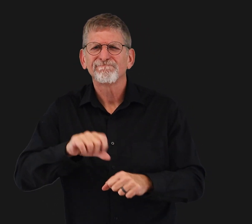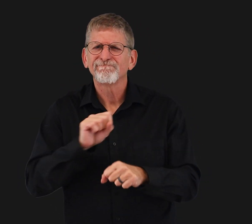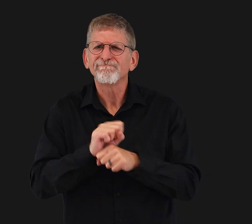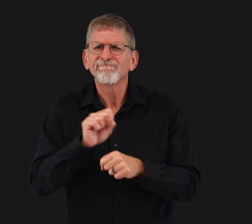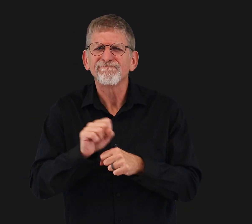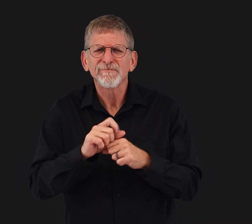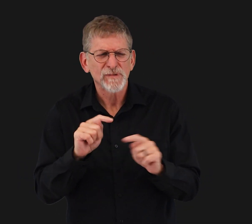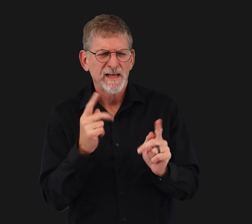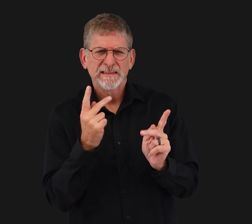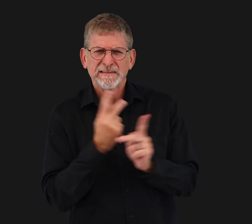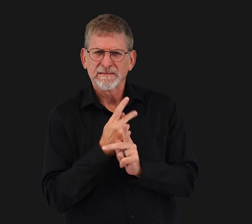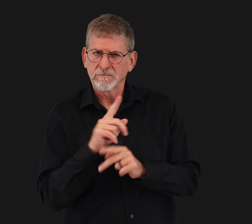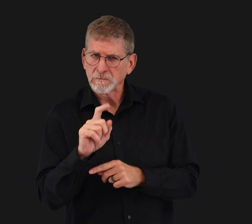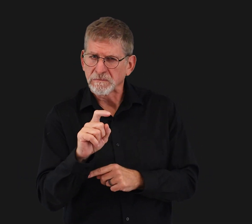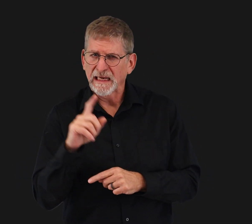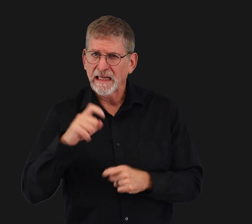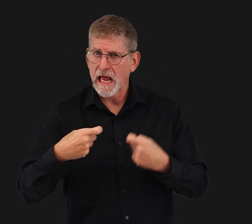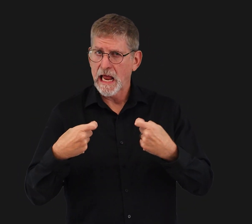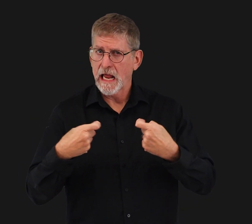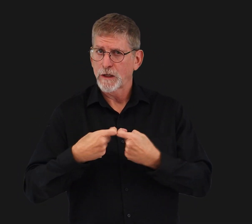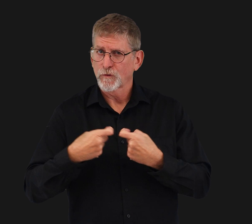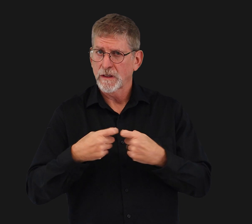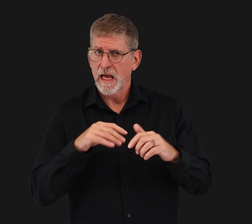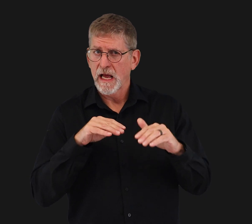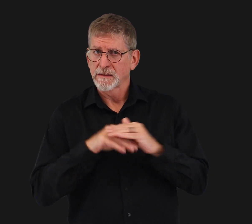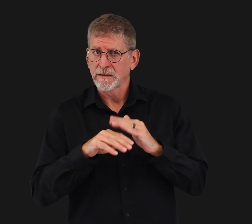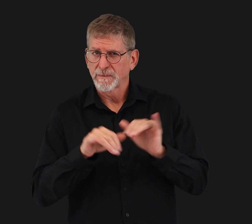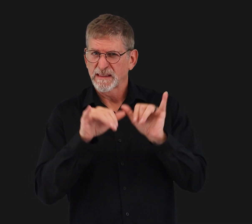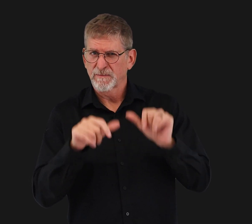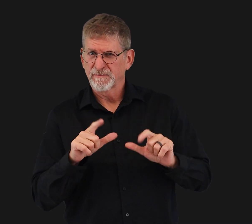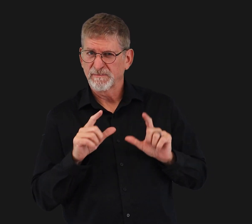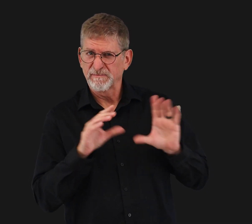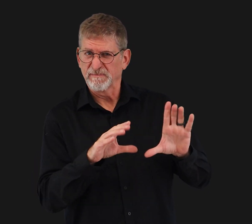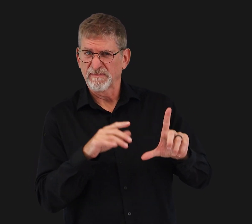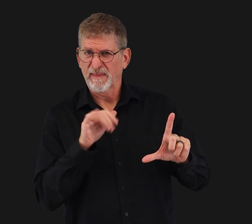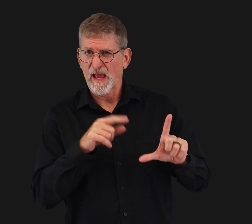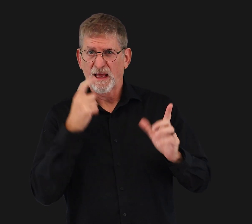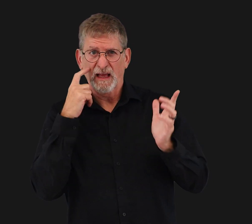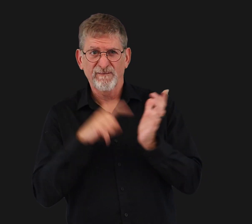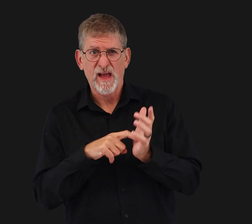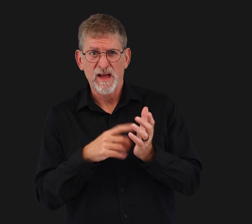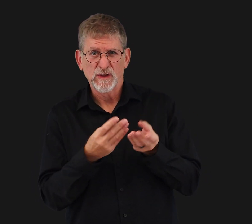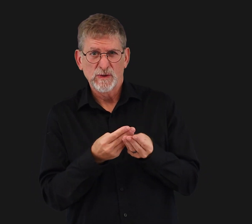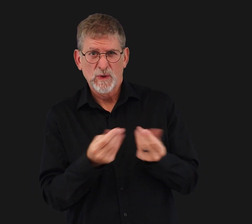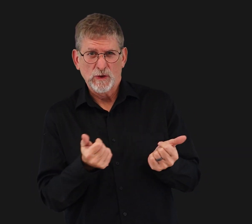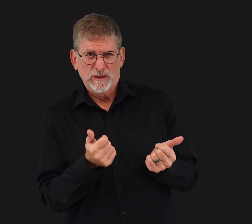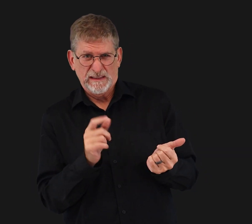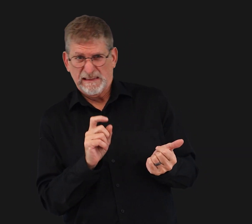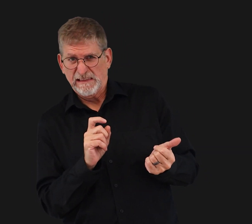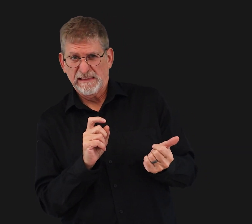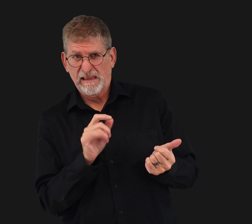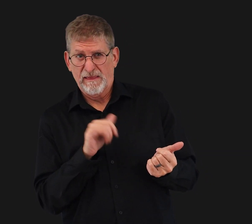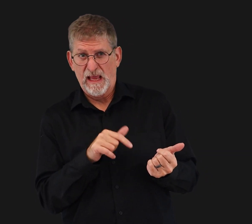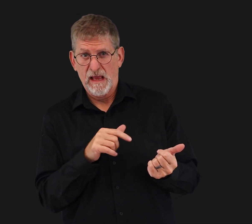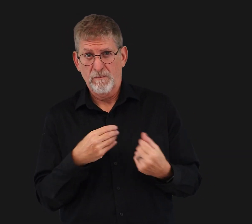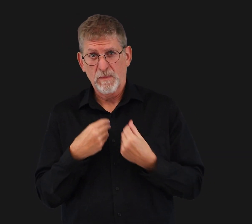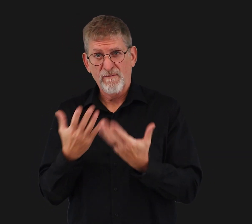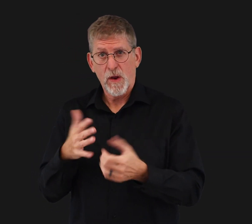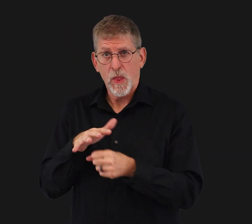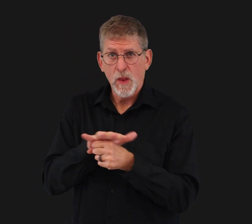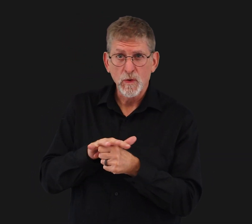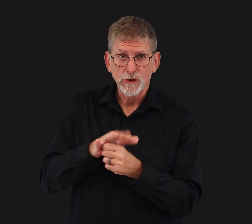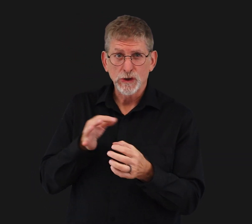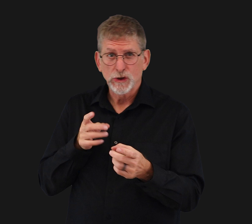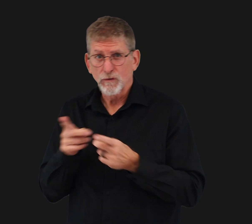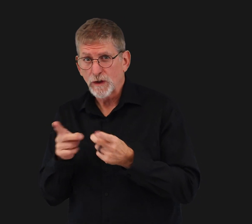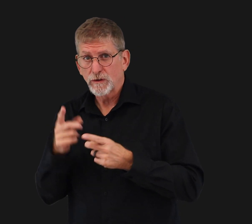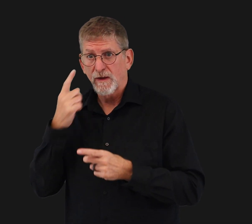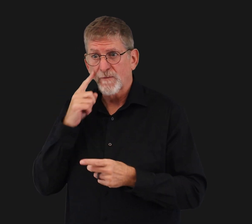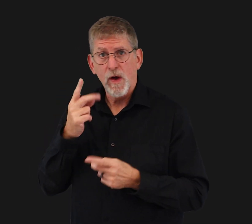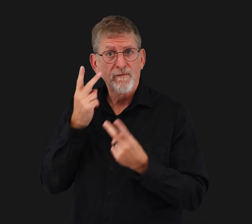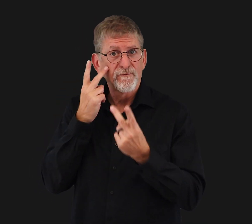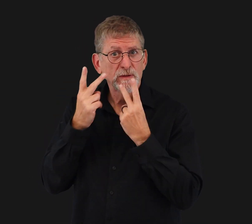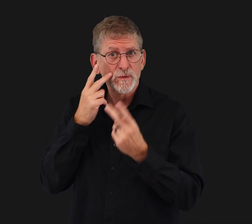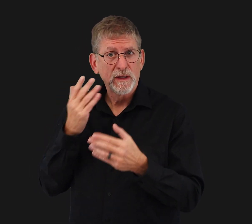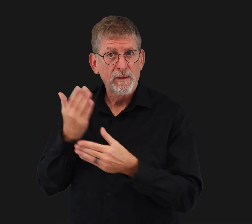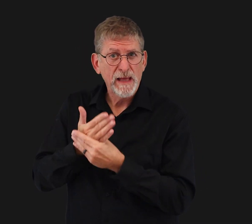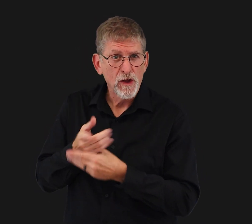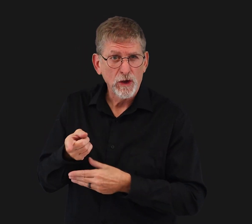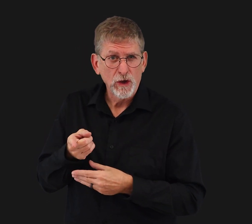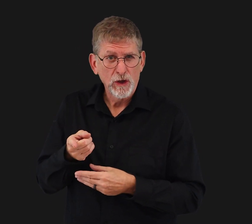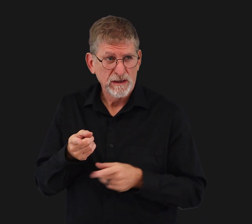◦ We are working to determine if an electronic accessible wayfinding solution for the visually impaired is a viable option and,